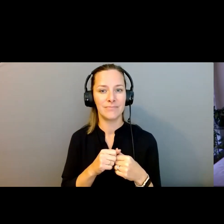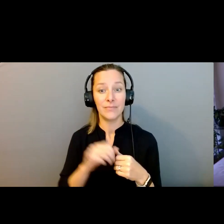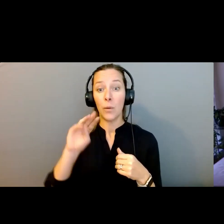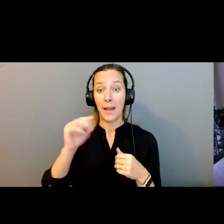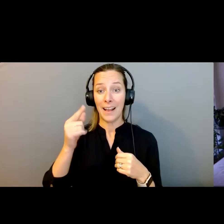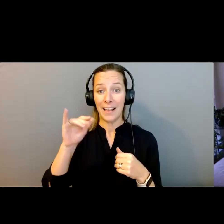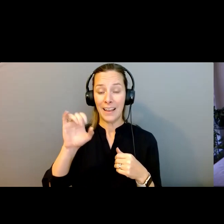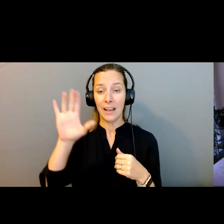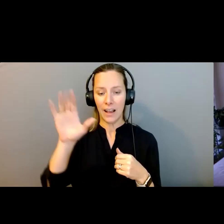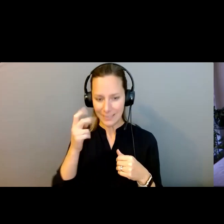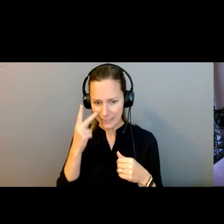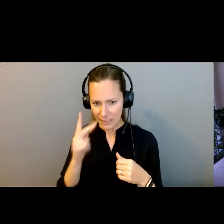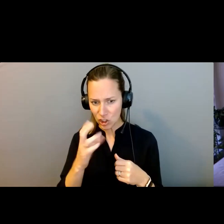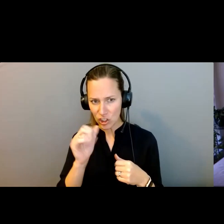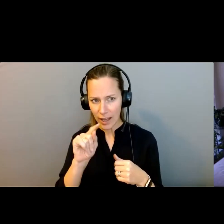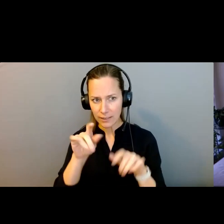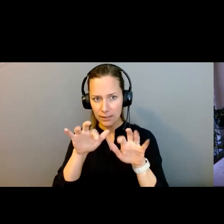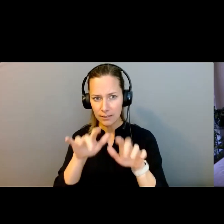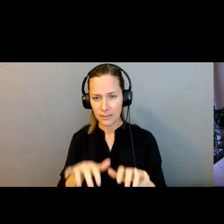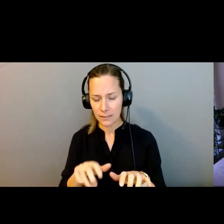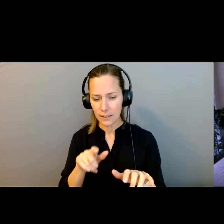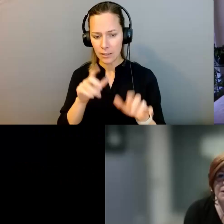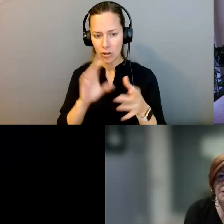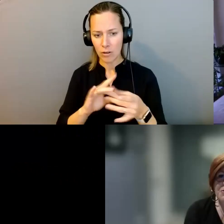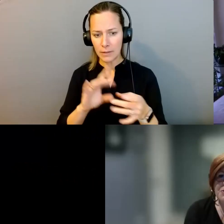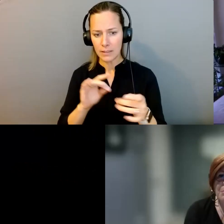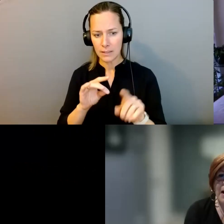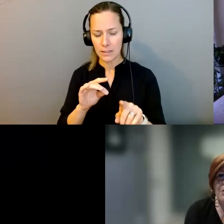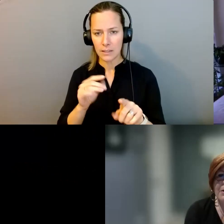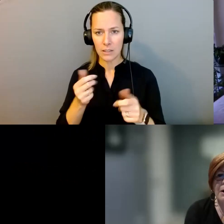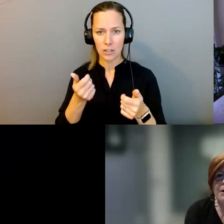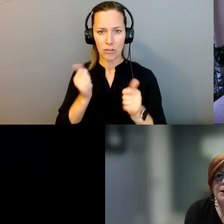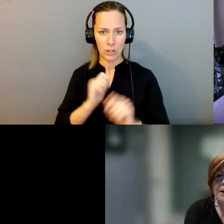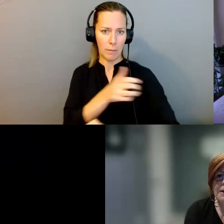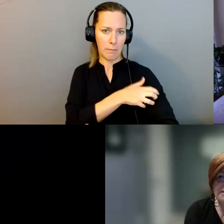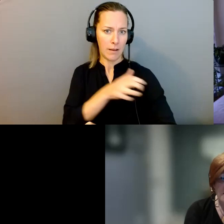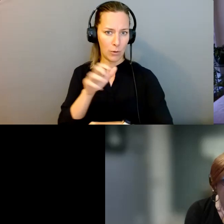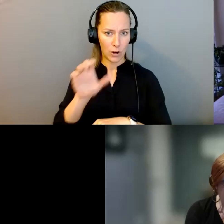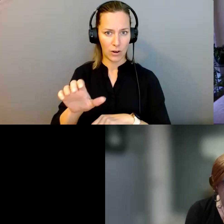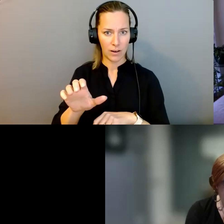just some comments in the chat box about trying to empower our elected officials.